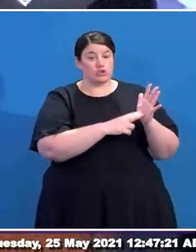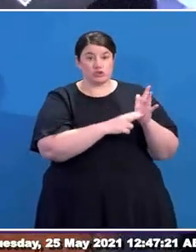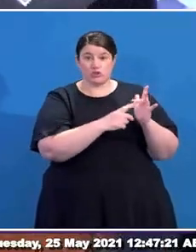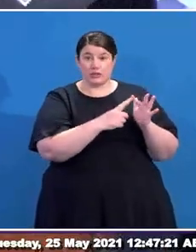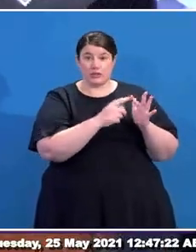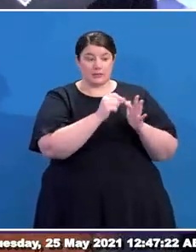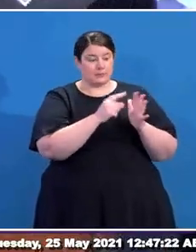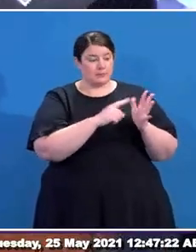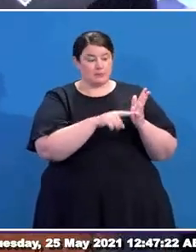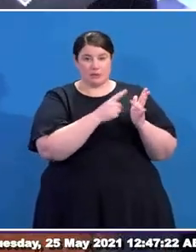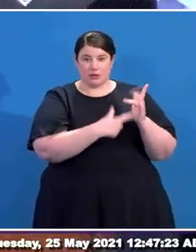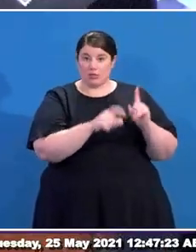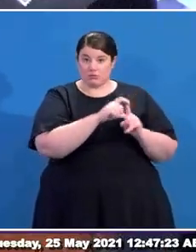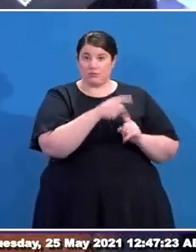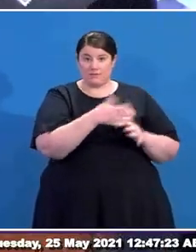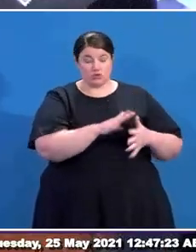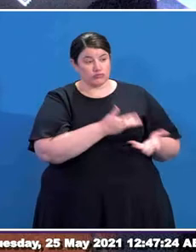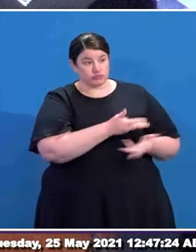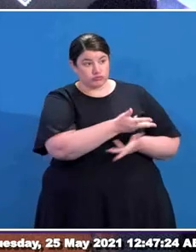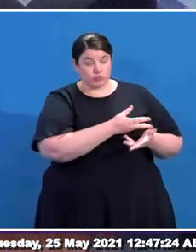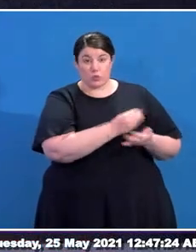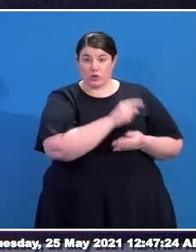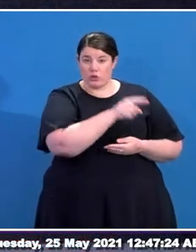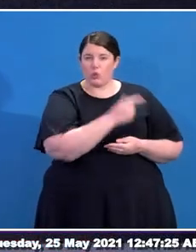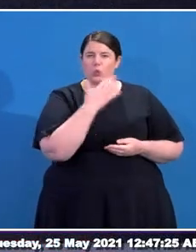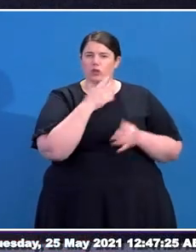remember speaking to her in July 2019? Yes.